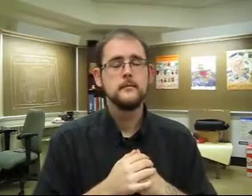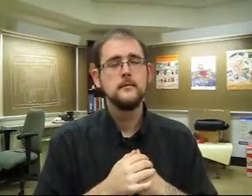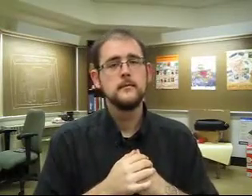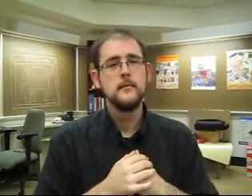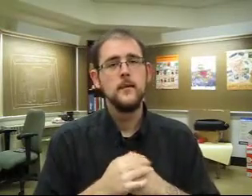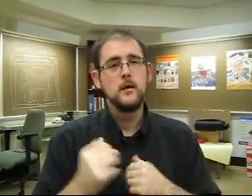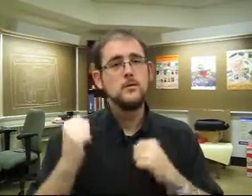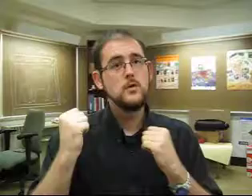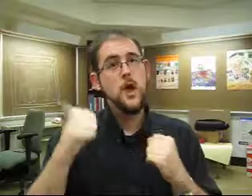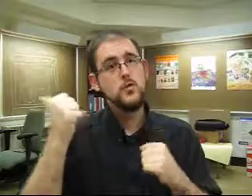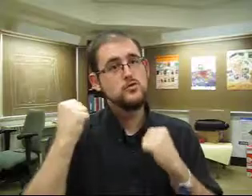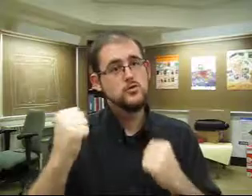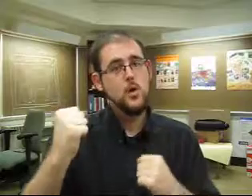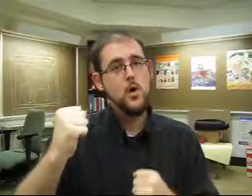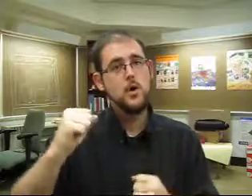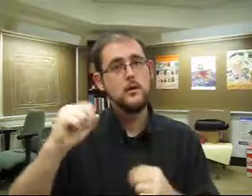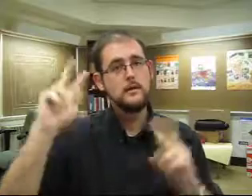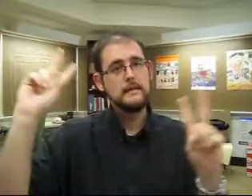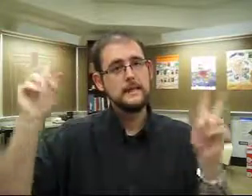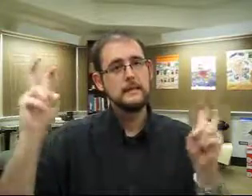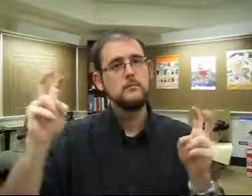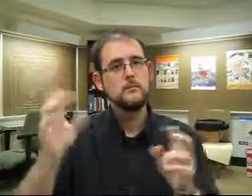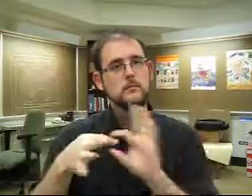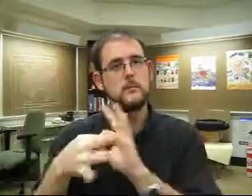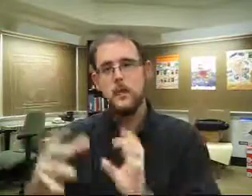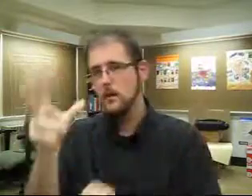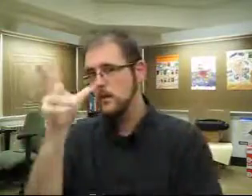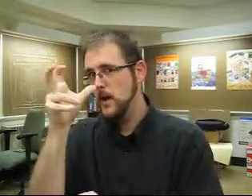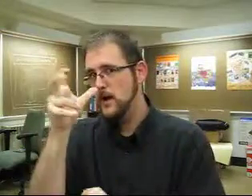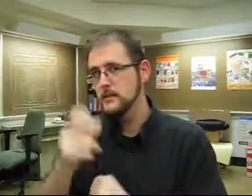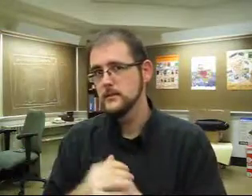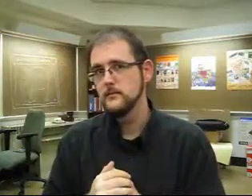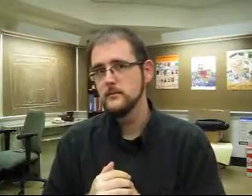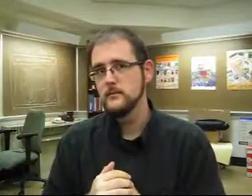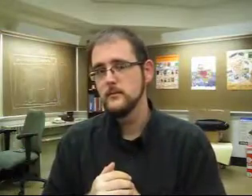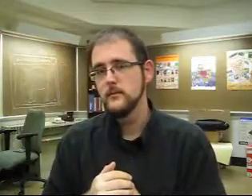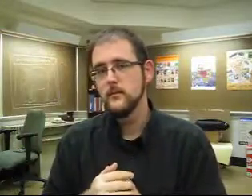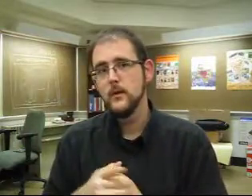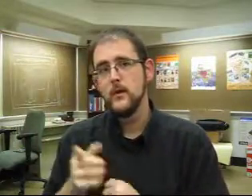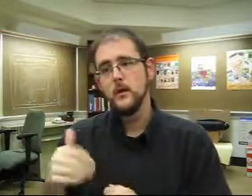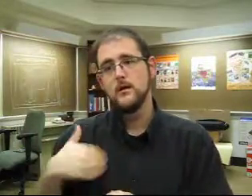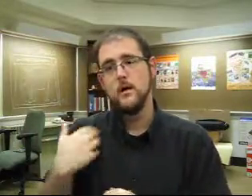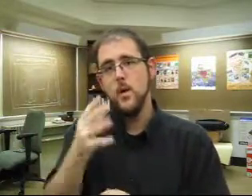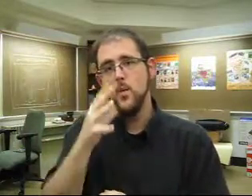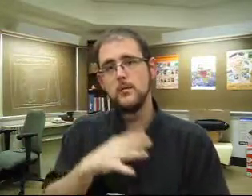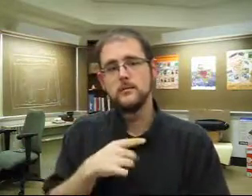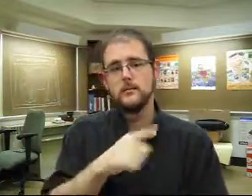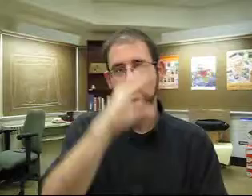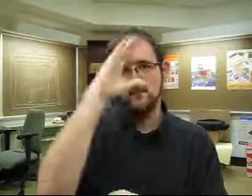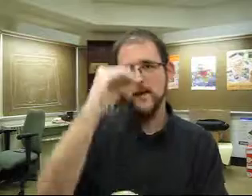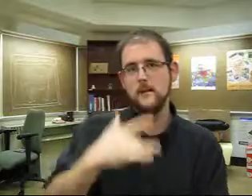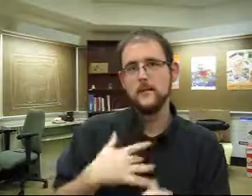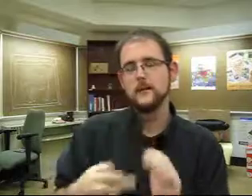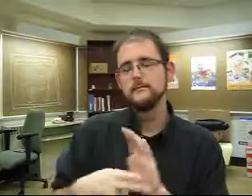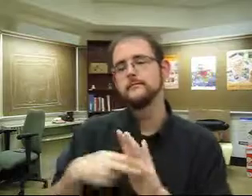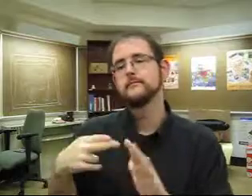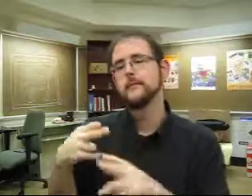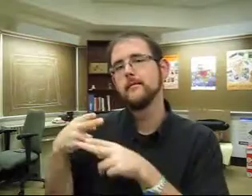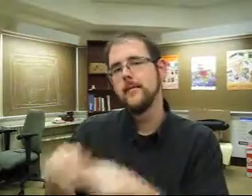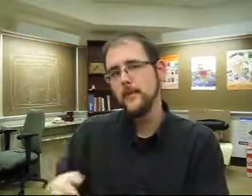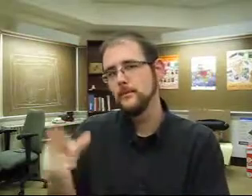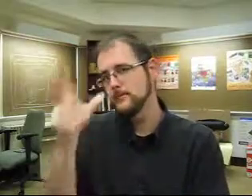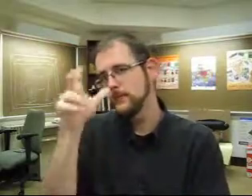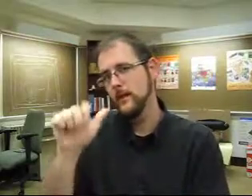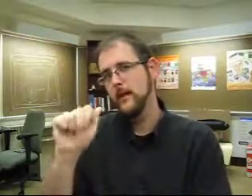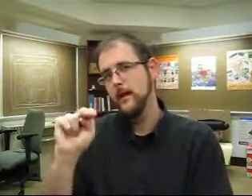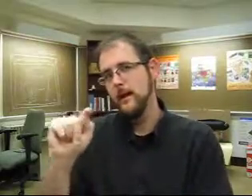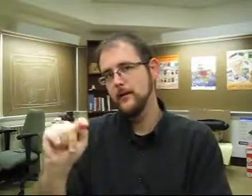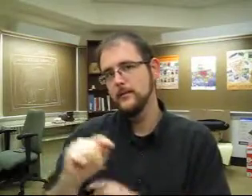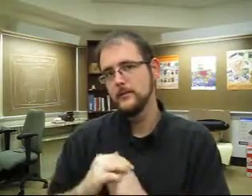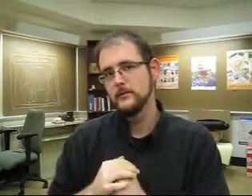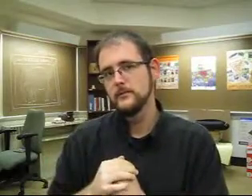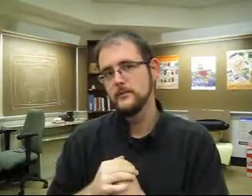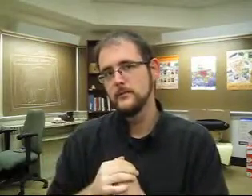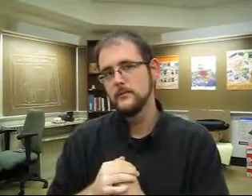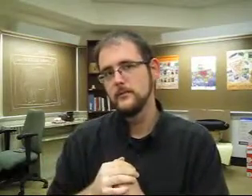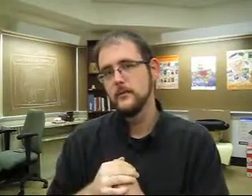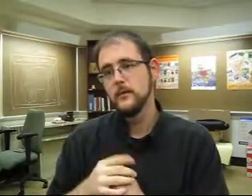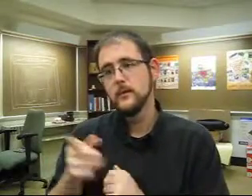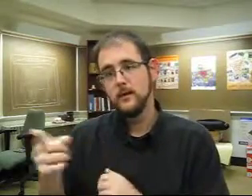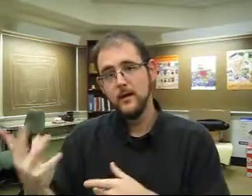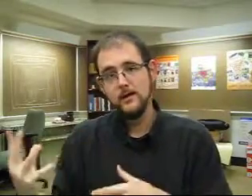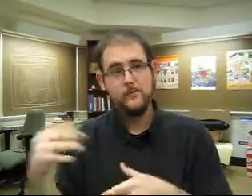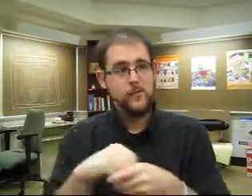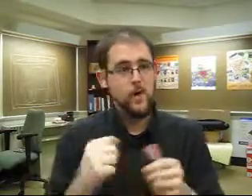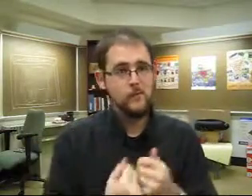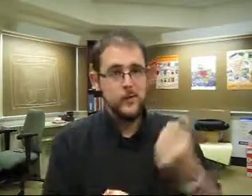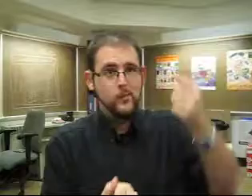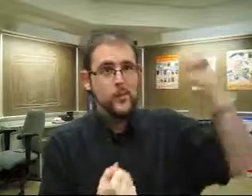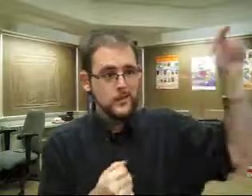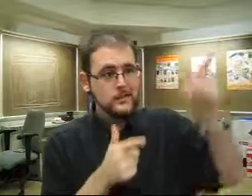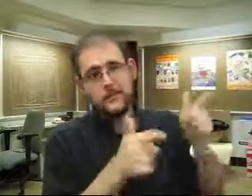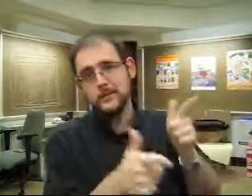Bugs are another strong theme. The man's pet name for the woman is "Ant." So her involvement in the